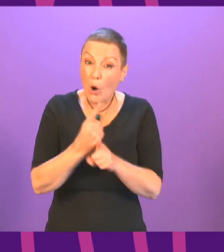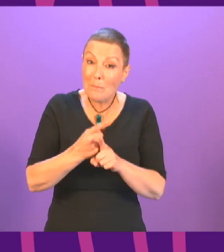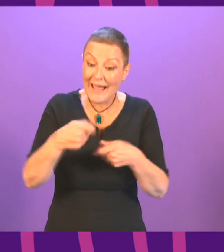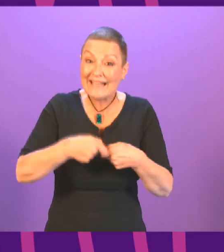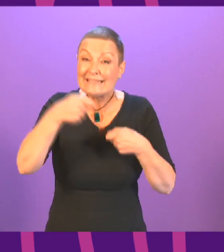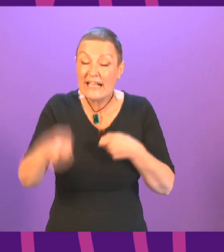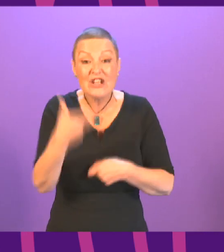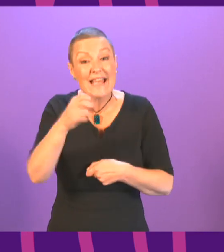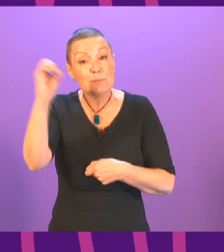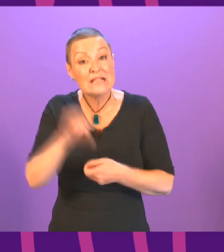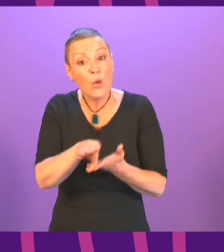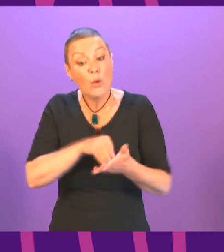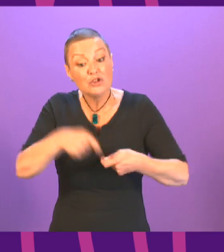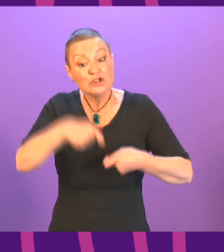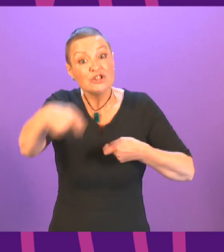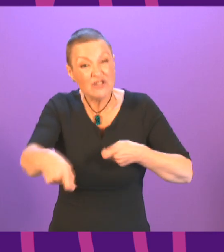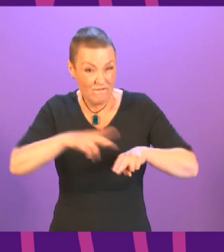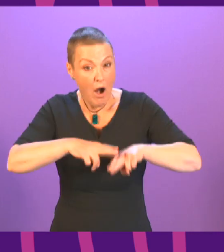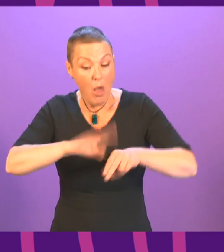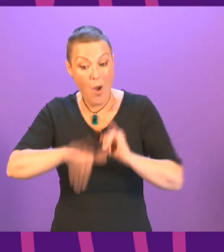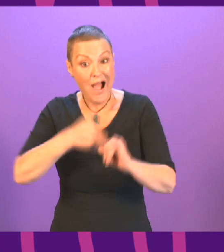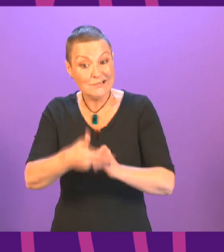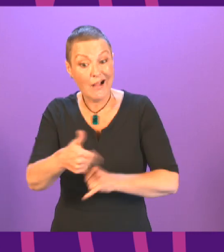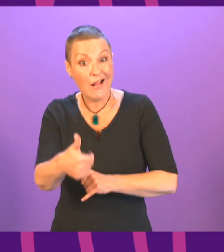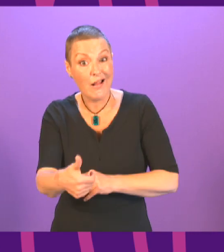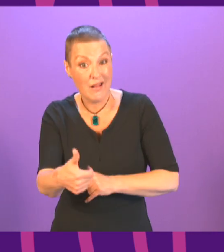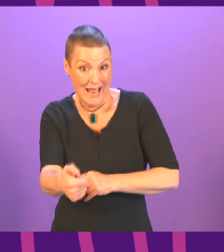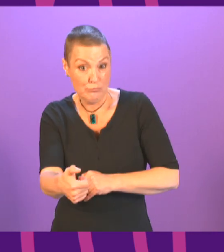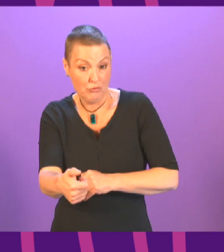extension of furlough on 80 per cent terms, we will do so. The acid test, and the detail